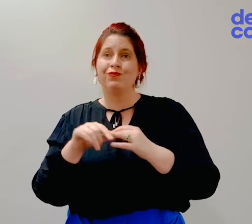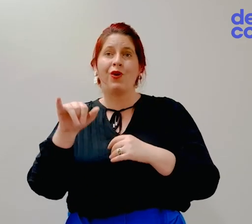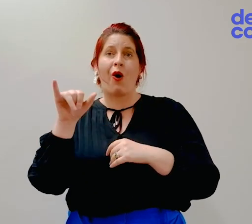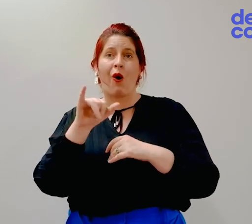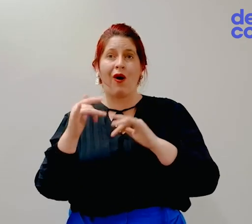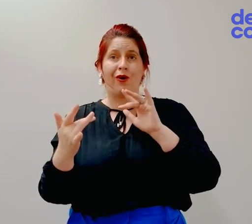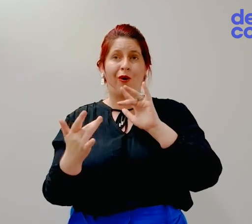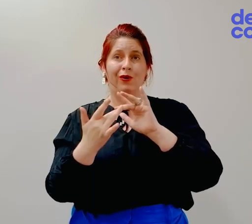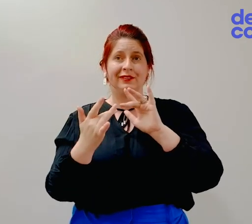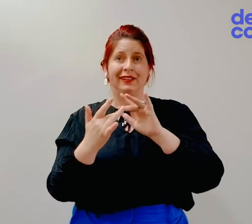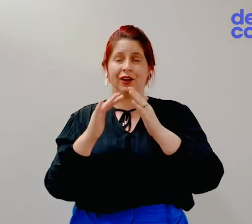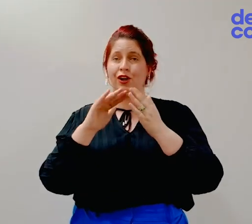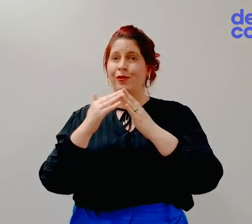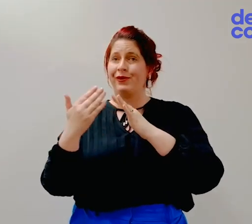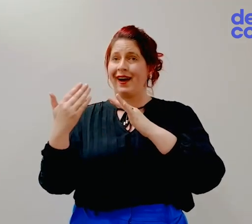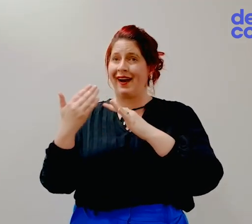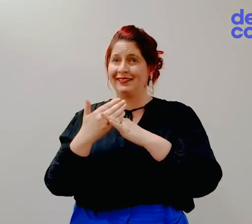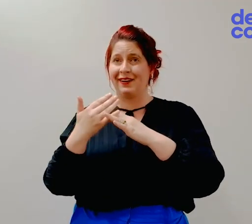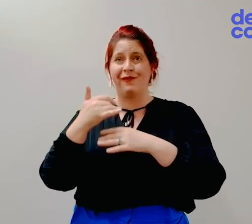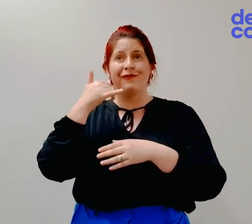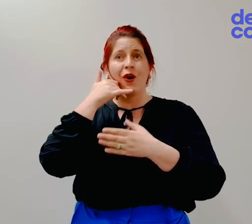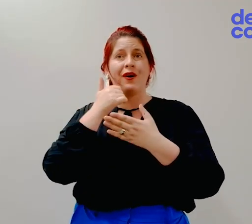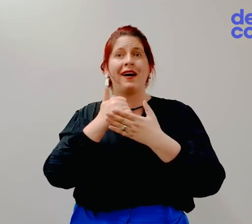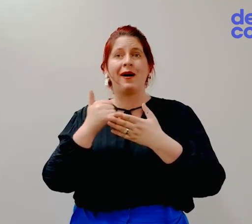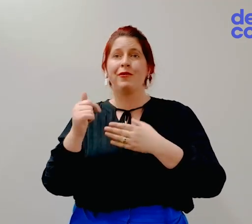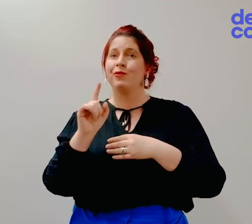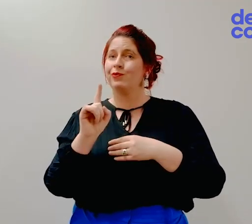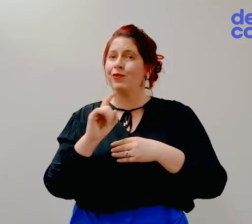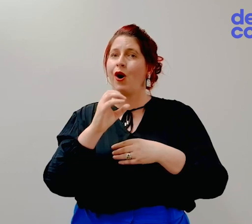Your RSVP or contact the Community Access